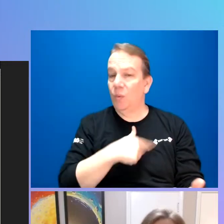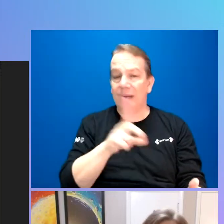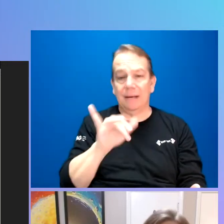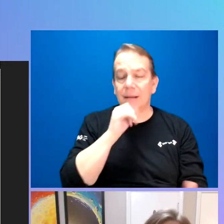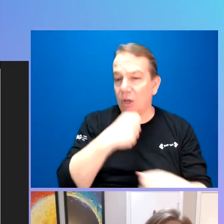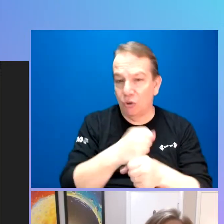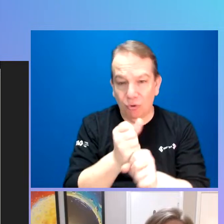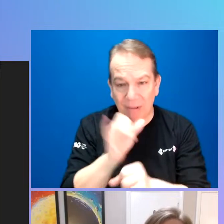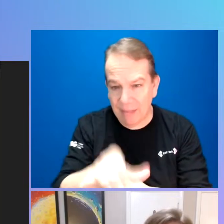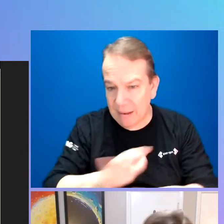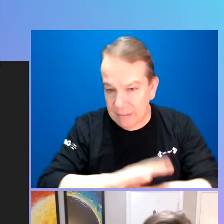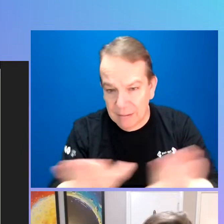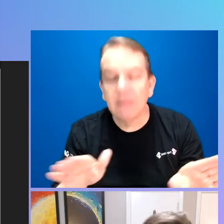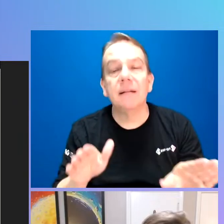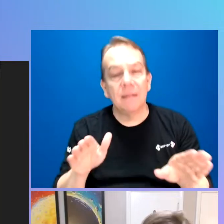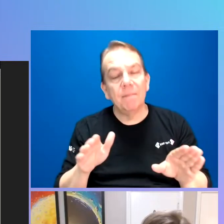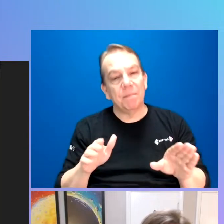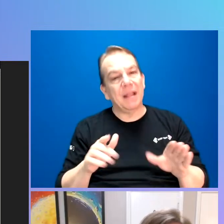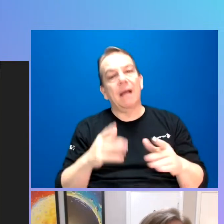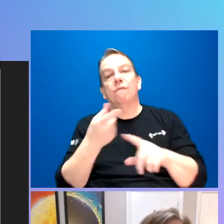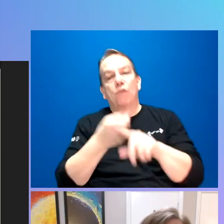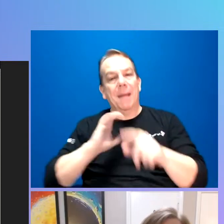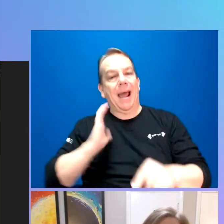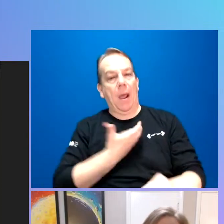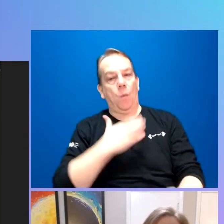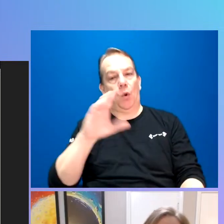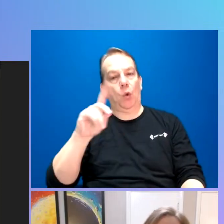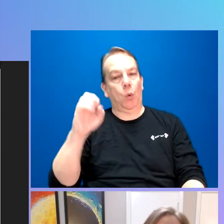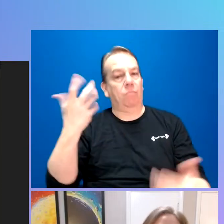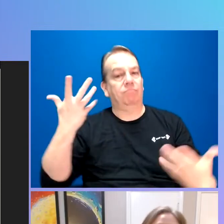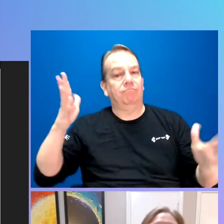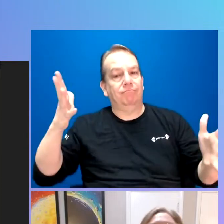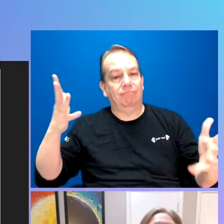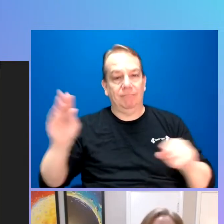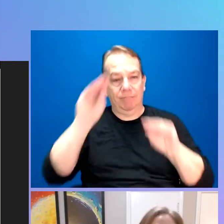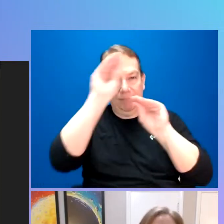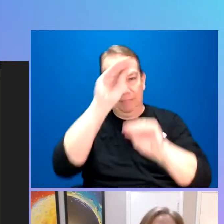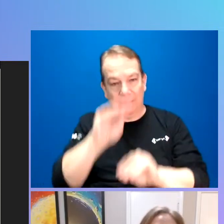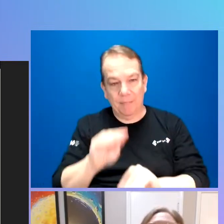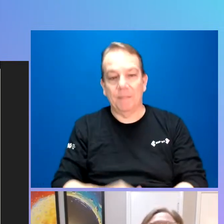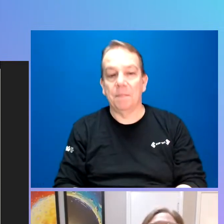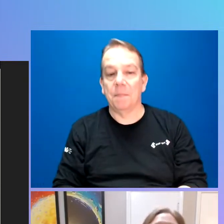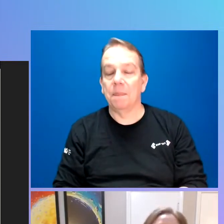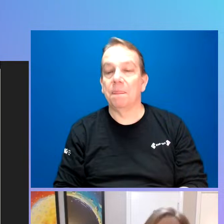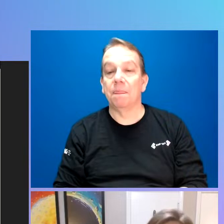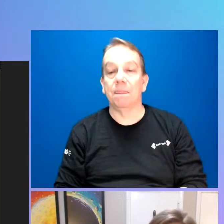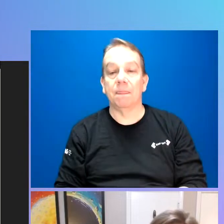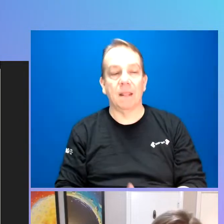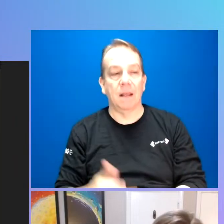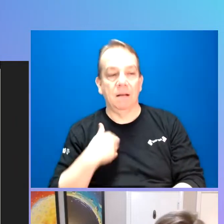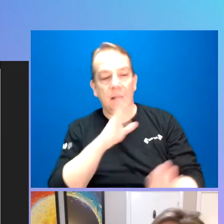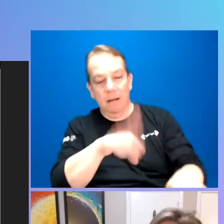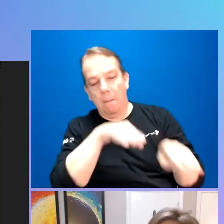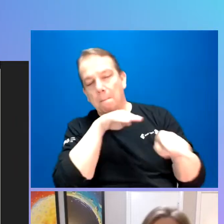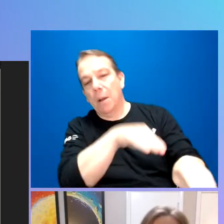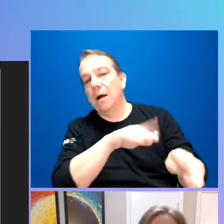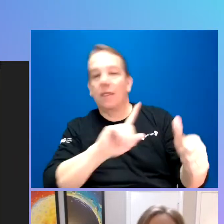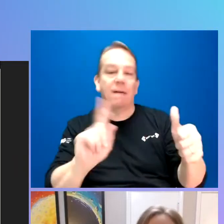or any extra content that we provided. So a few we have